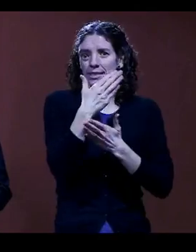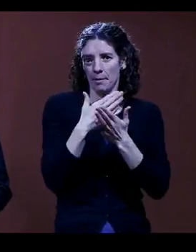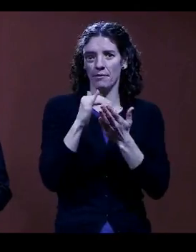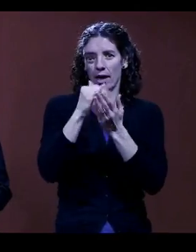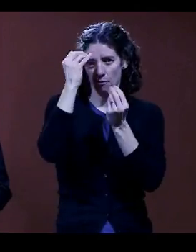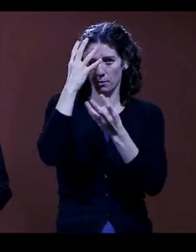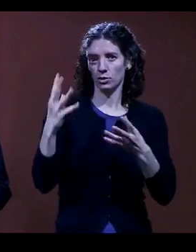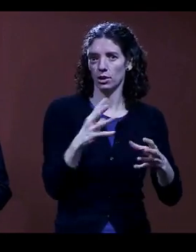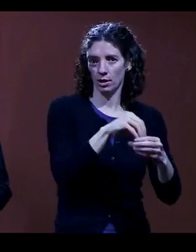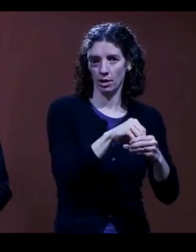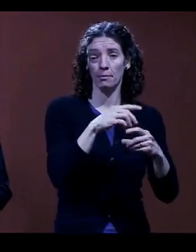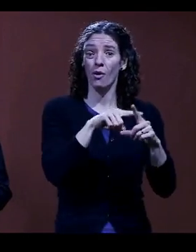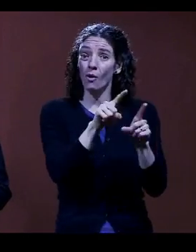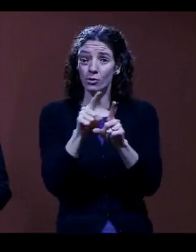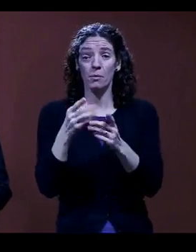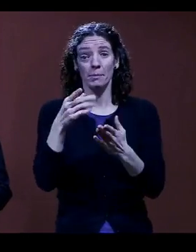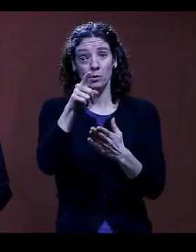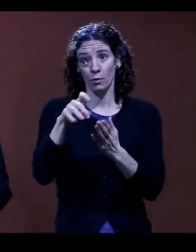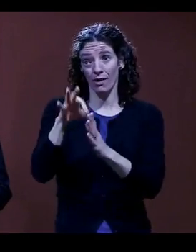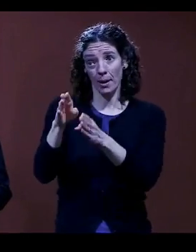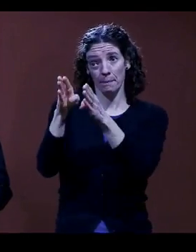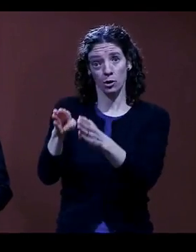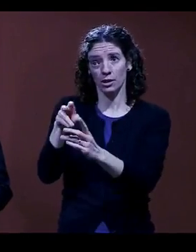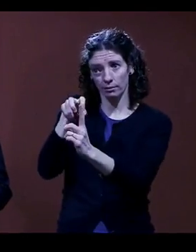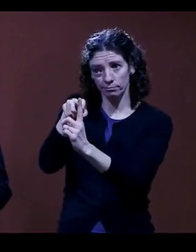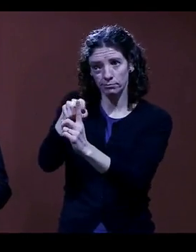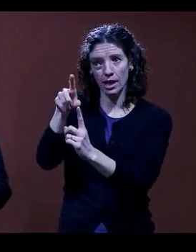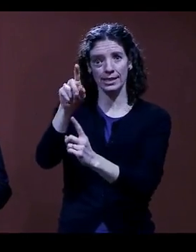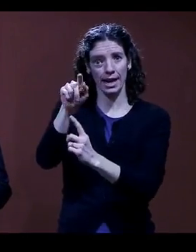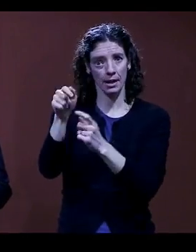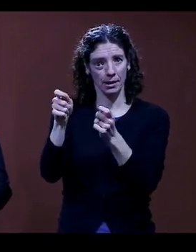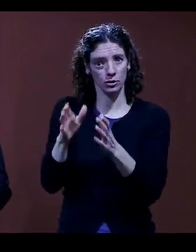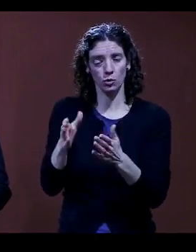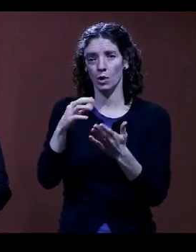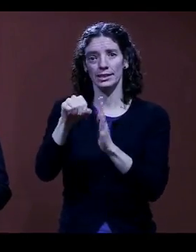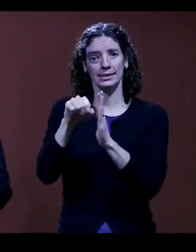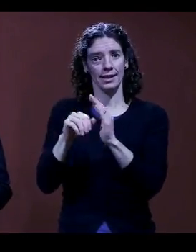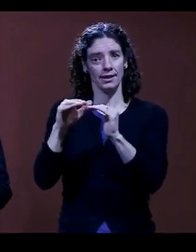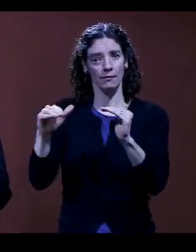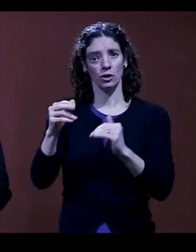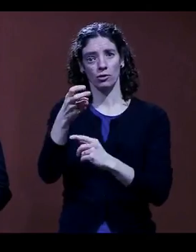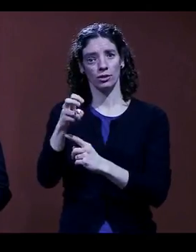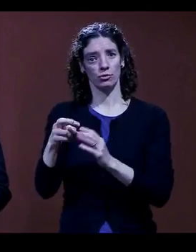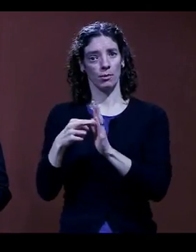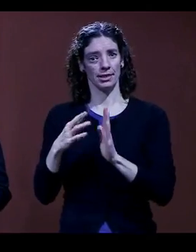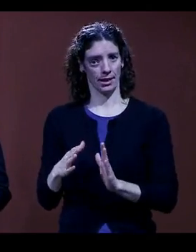in order to access a data. A data manager or a state level transition representative.